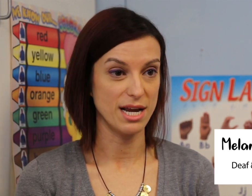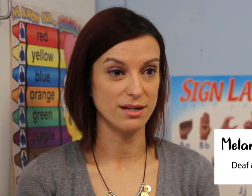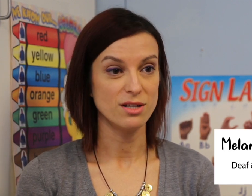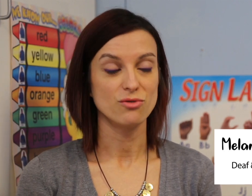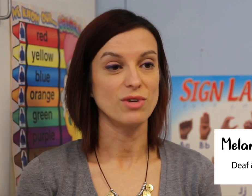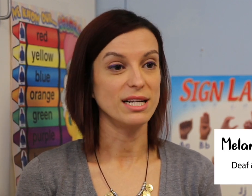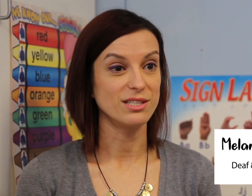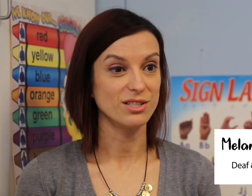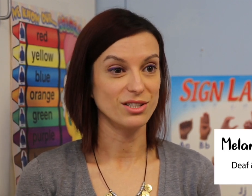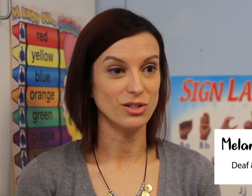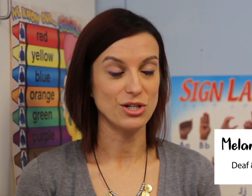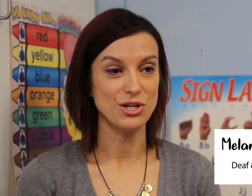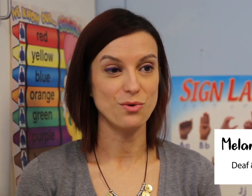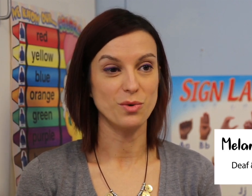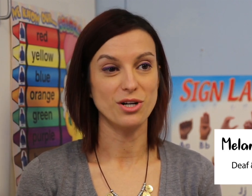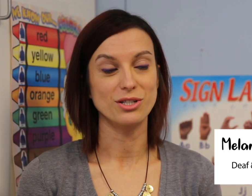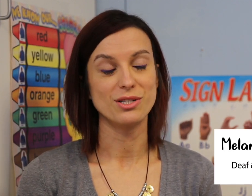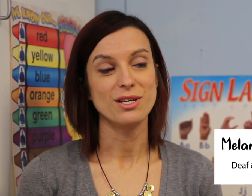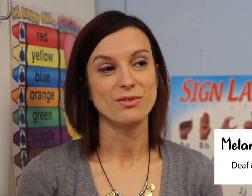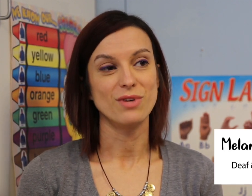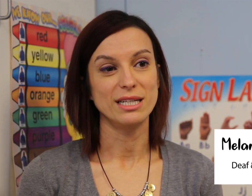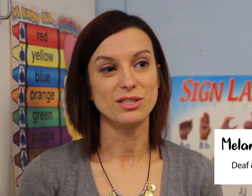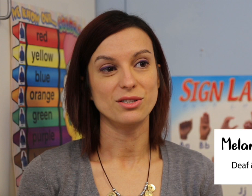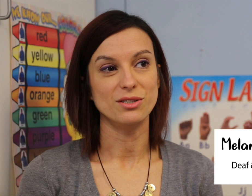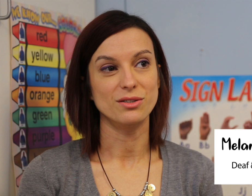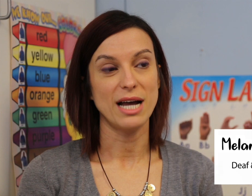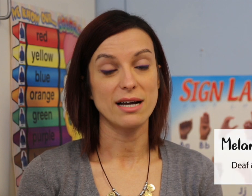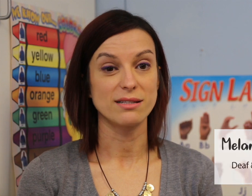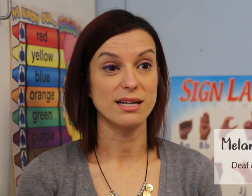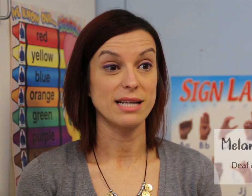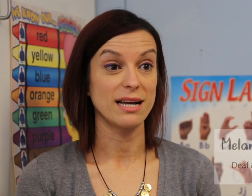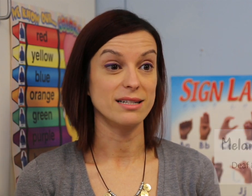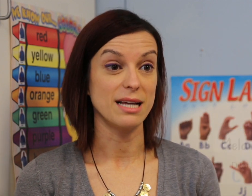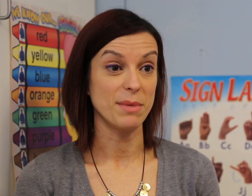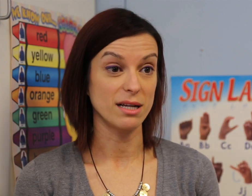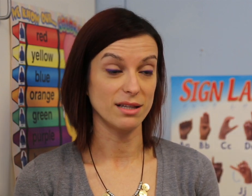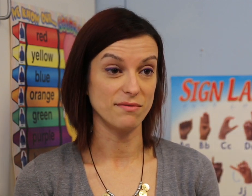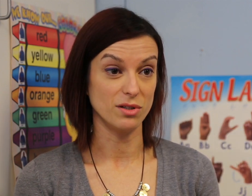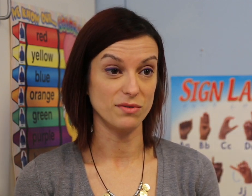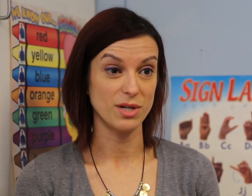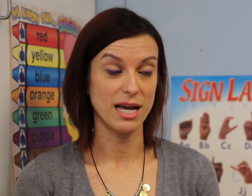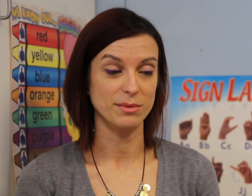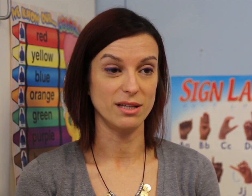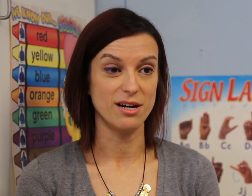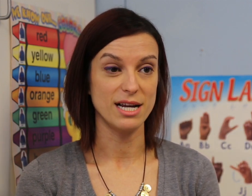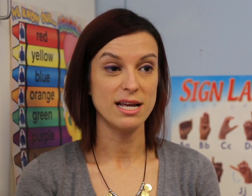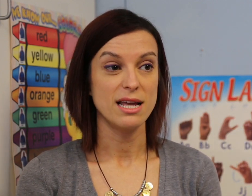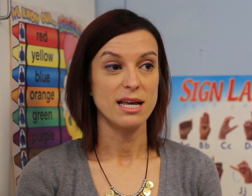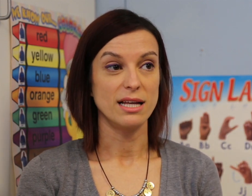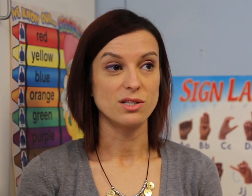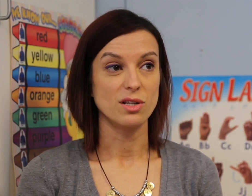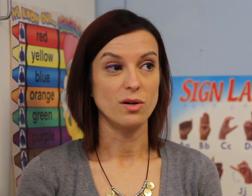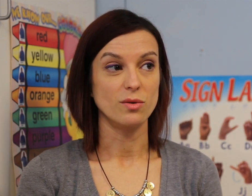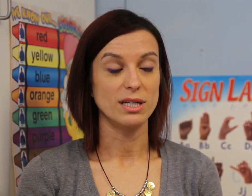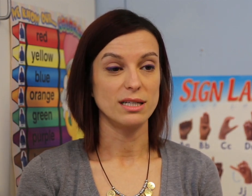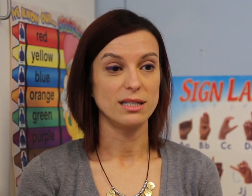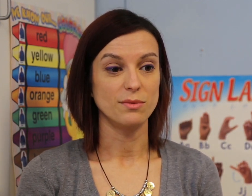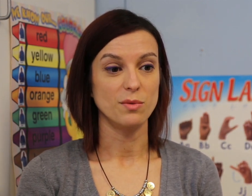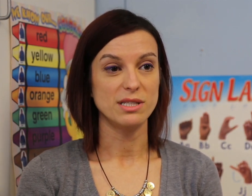ready to learn new words ready to access academic level vocabulary and so what we